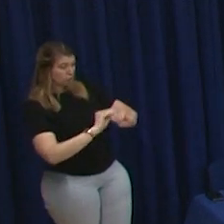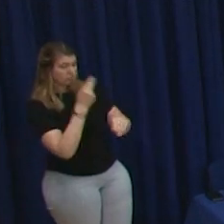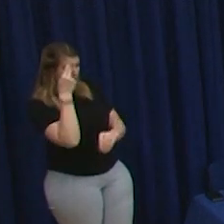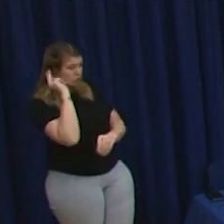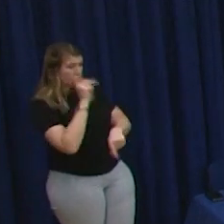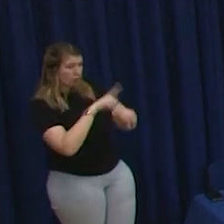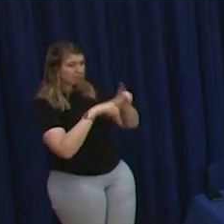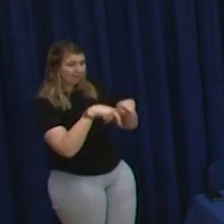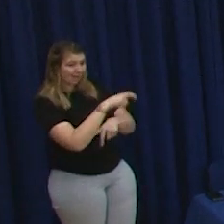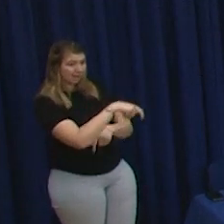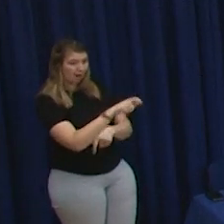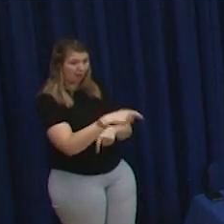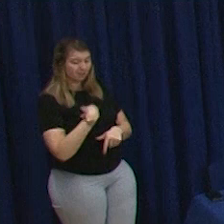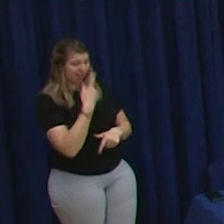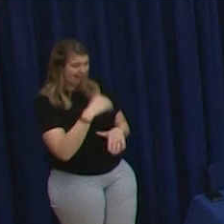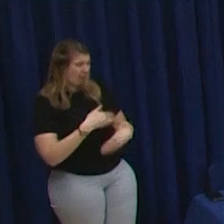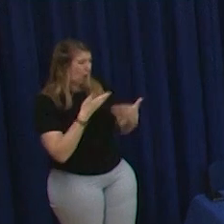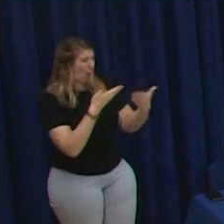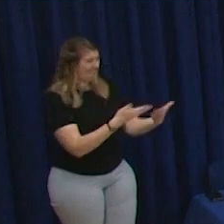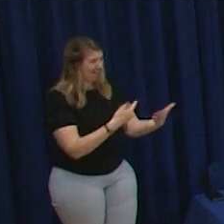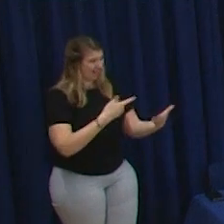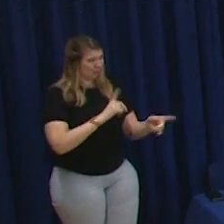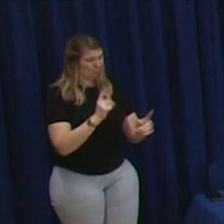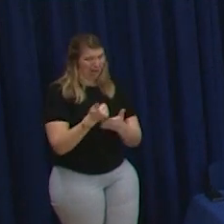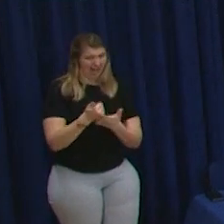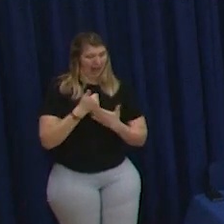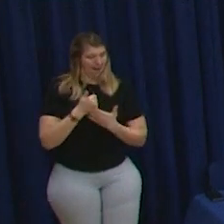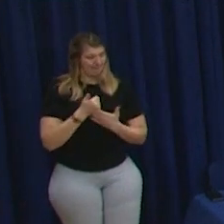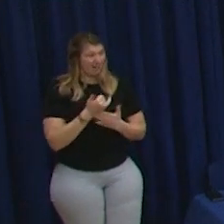is what works for me and I know what works for me isn't necessarily going to work for everyone else,